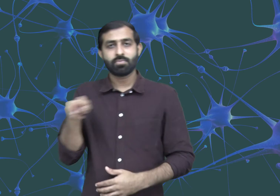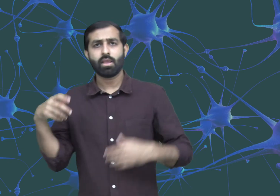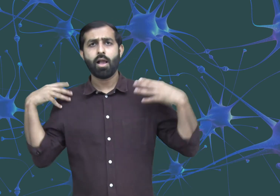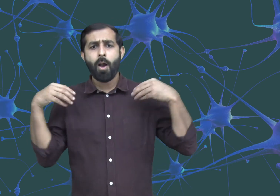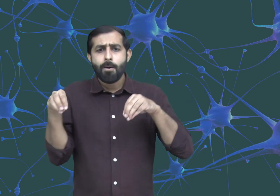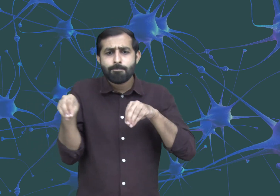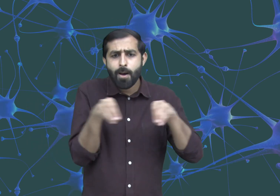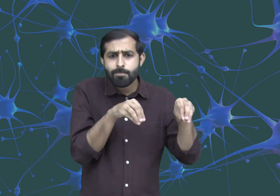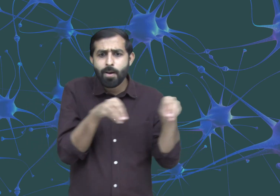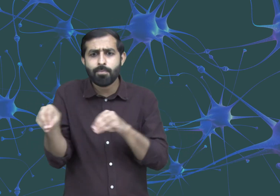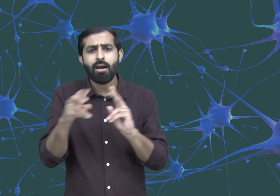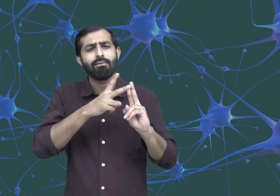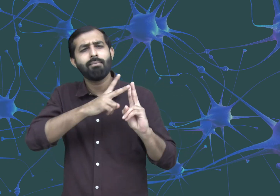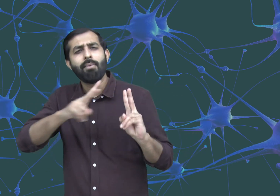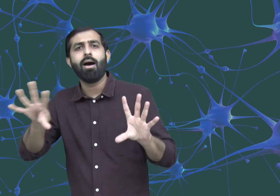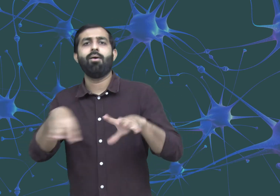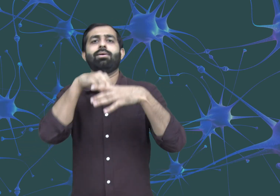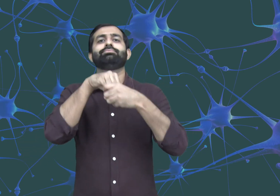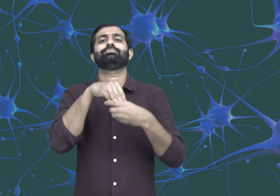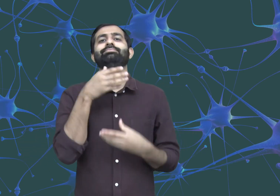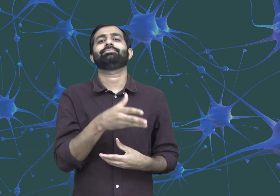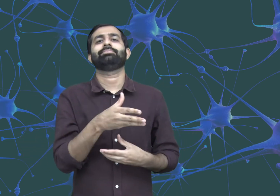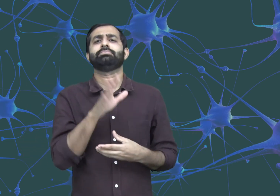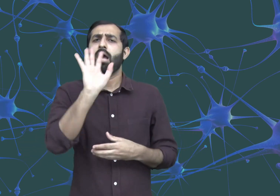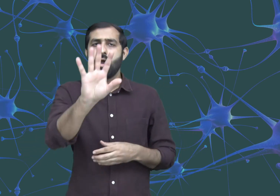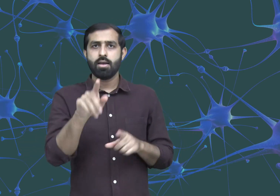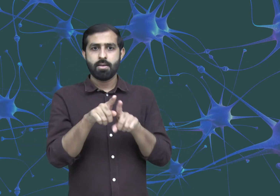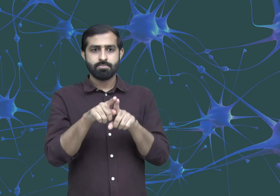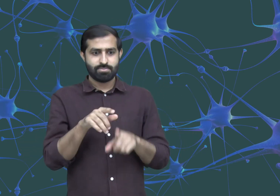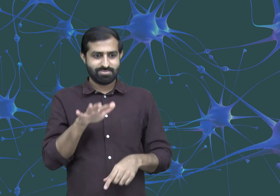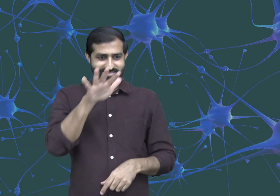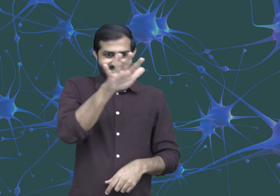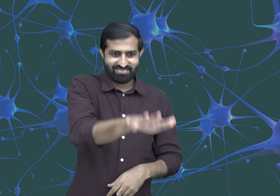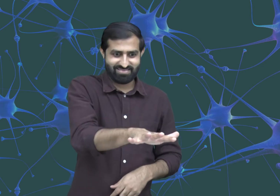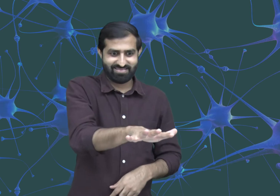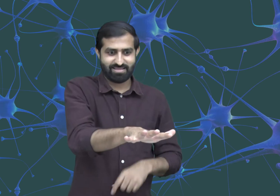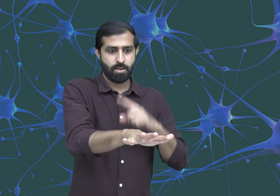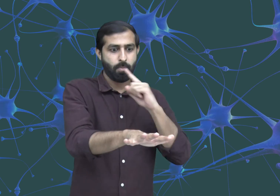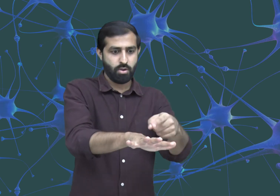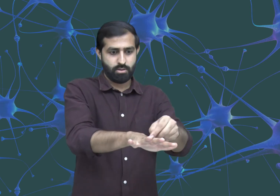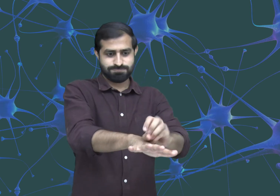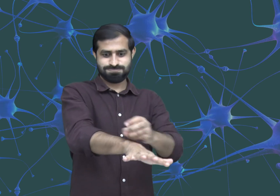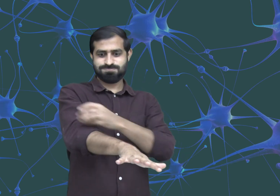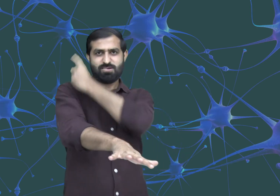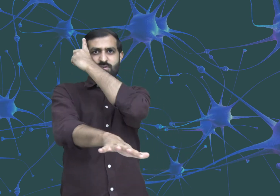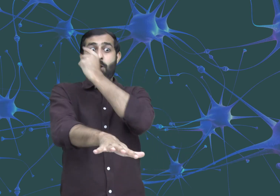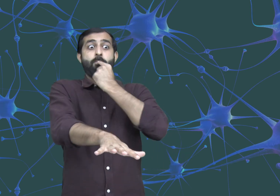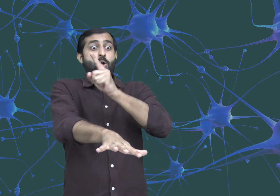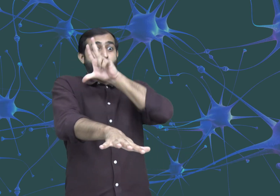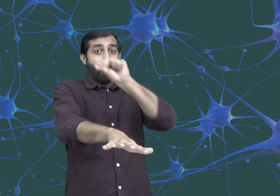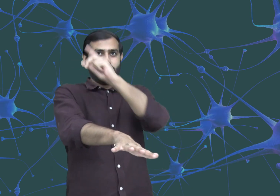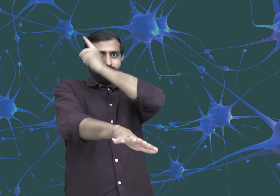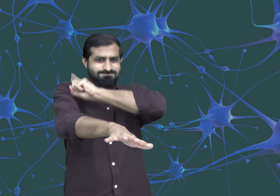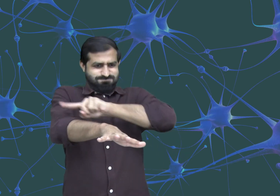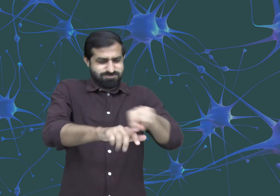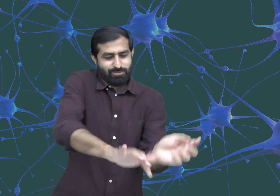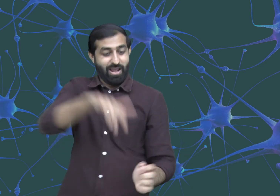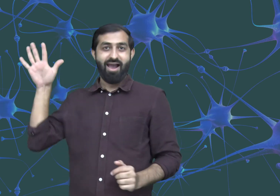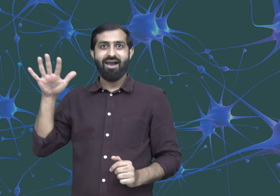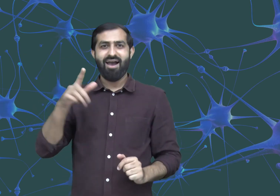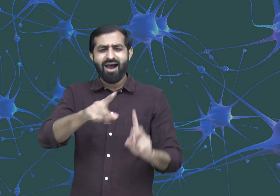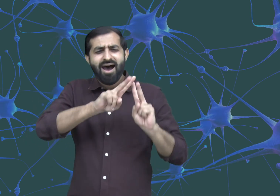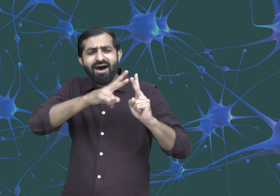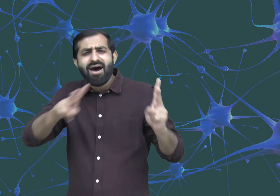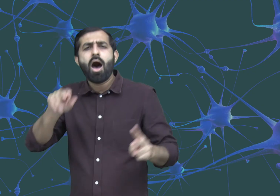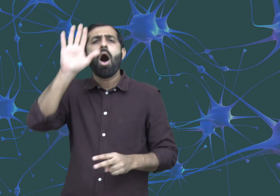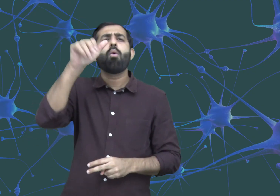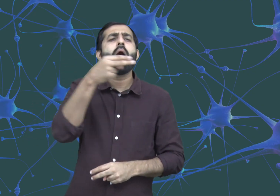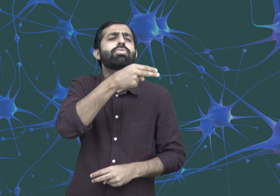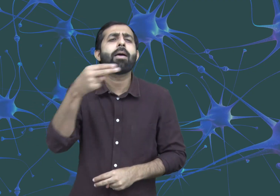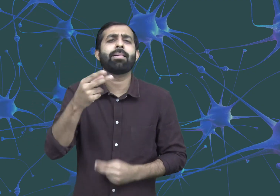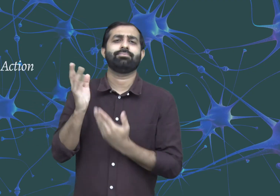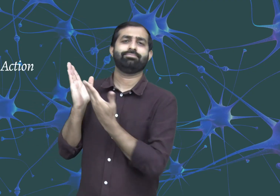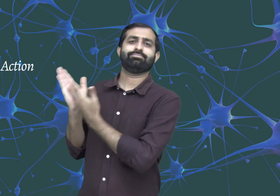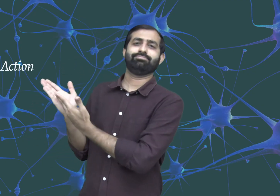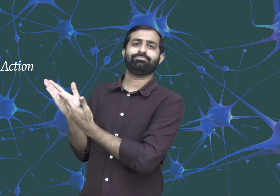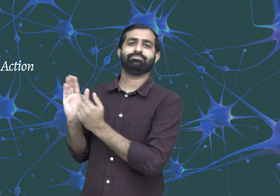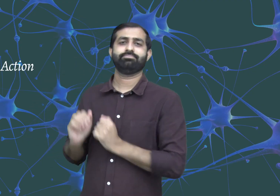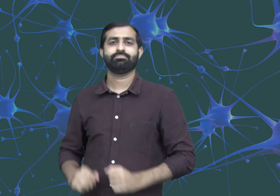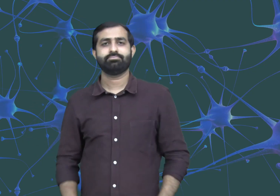to avoid collision. So all these body reactions that we do are called reflex actions.